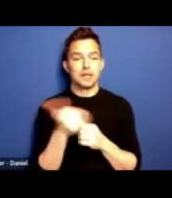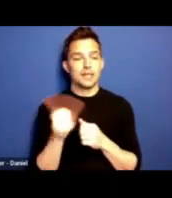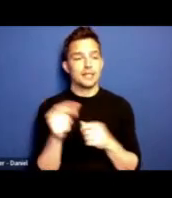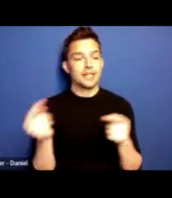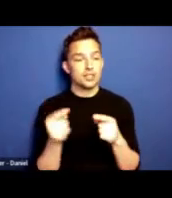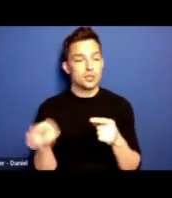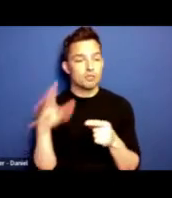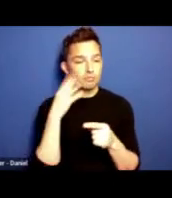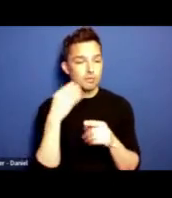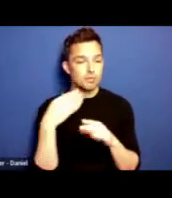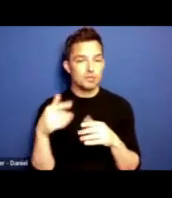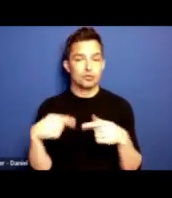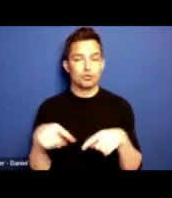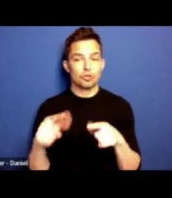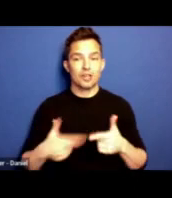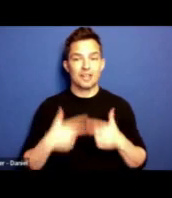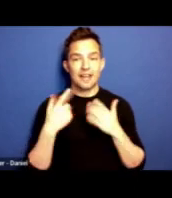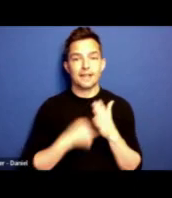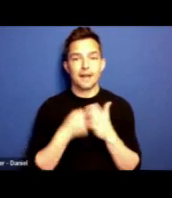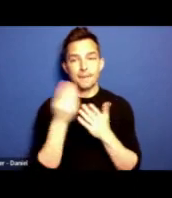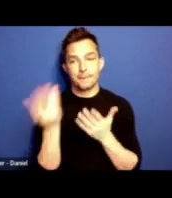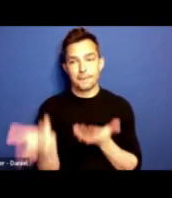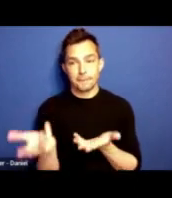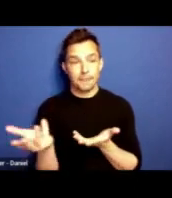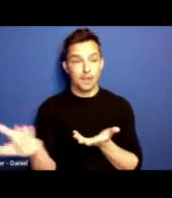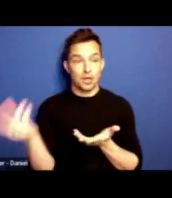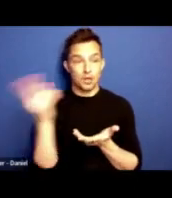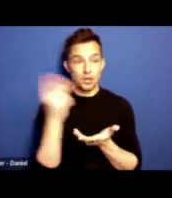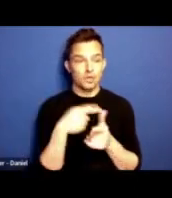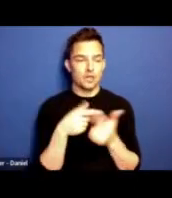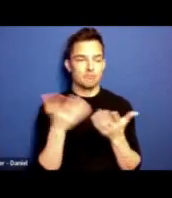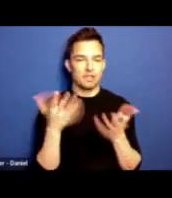they've had in their lifetime. If they say no, it stops there. That's the only question asked,